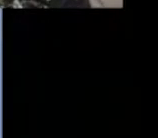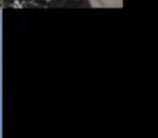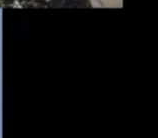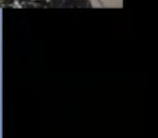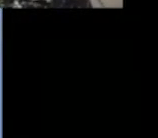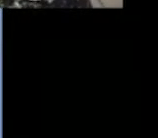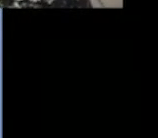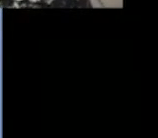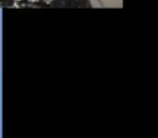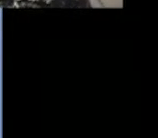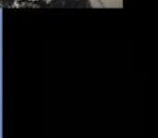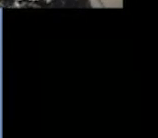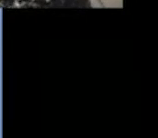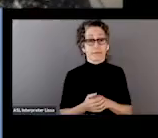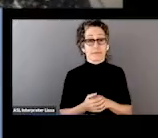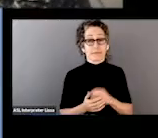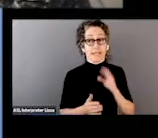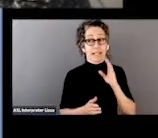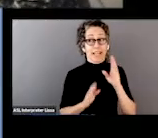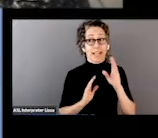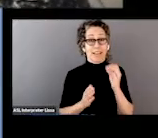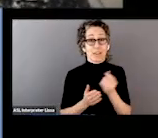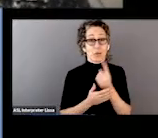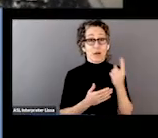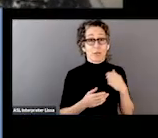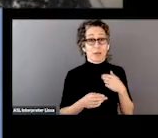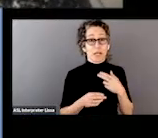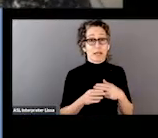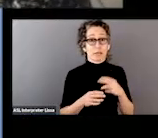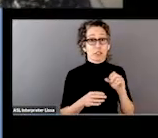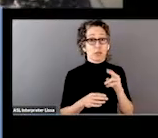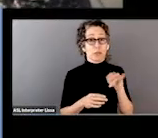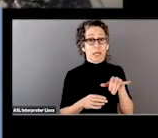Hi, everyone. My name is Shubhi Asthana, and today,